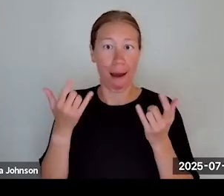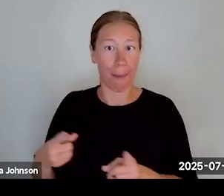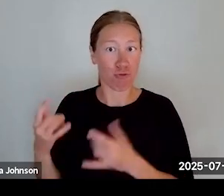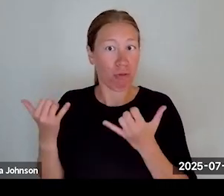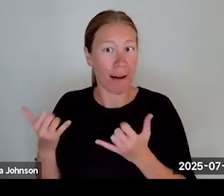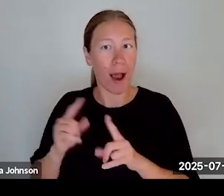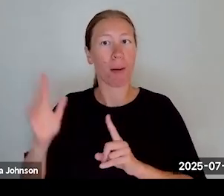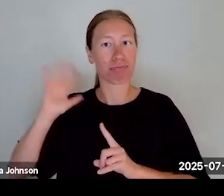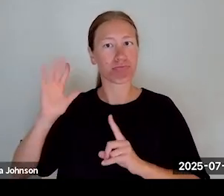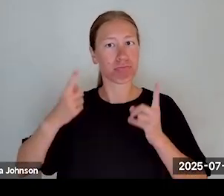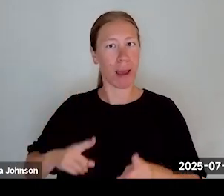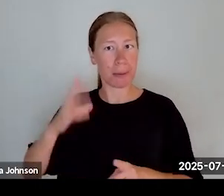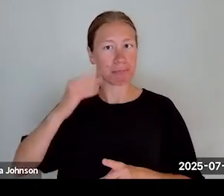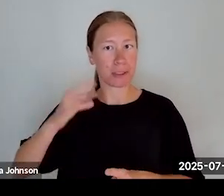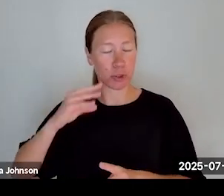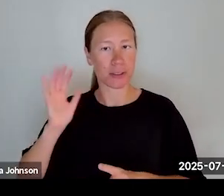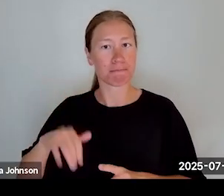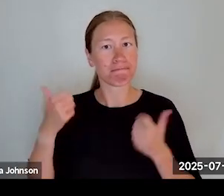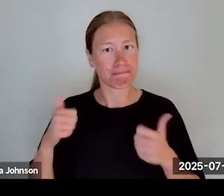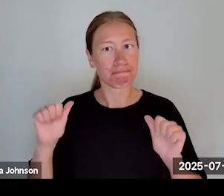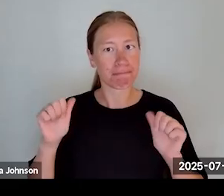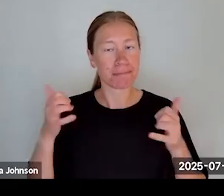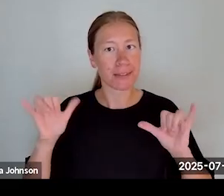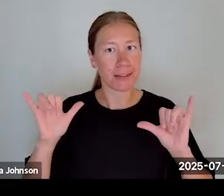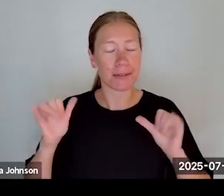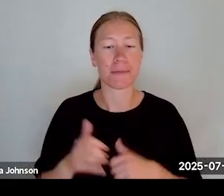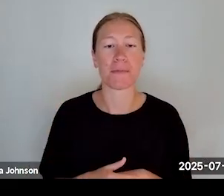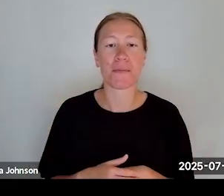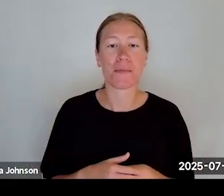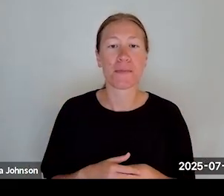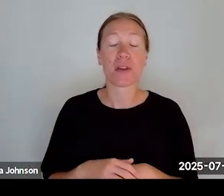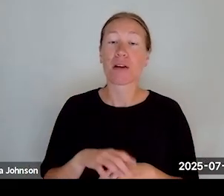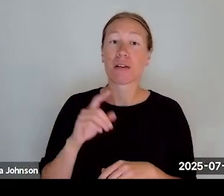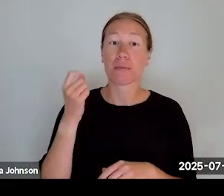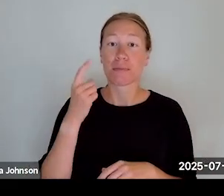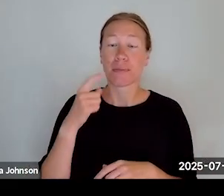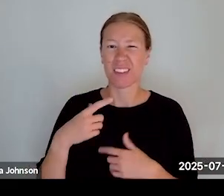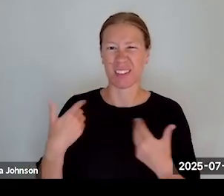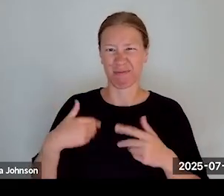Substantial limitation does not solely mean that your condition is severe, but that it creates an impairment